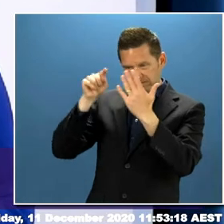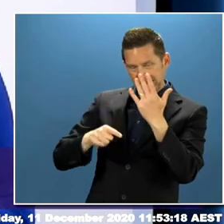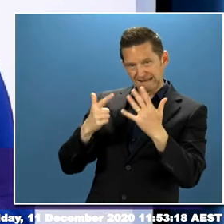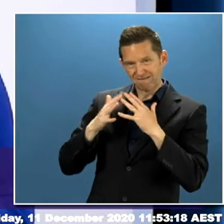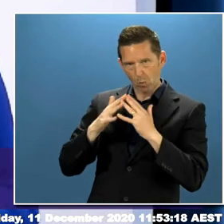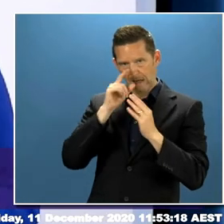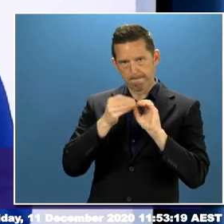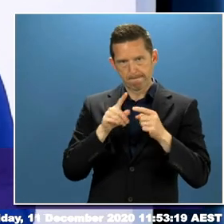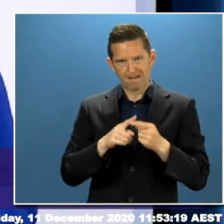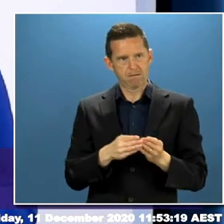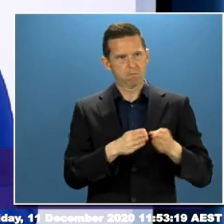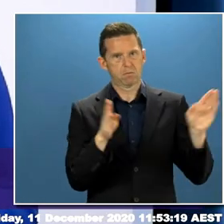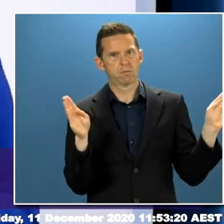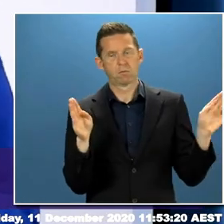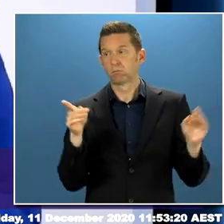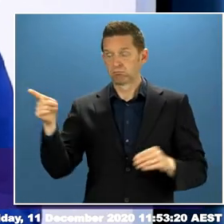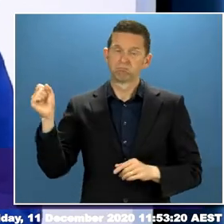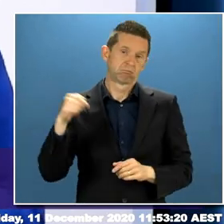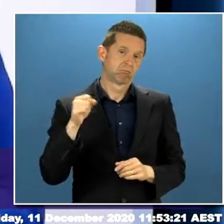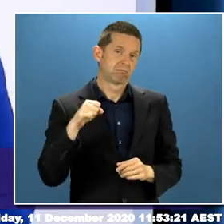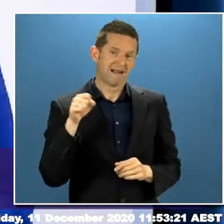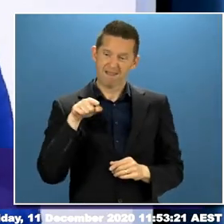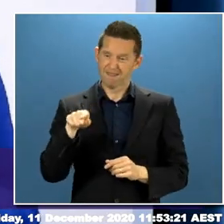These are values that may reflect inclusive cultures across the